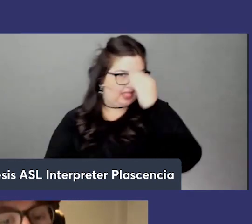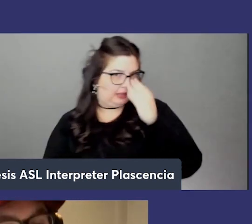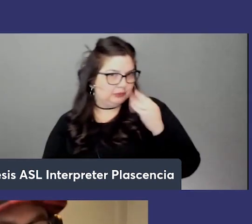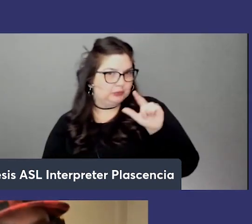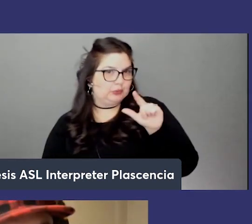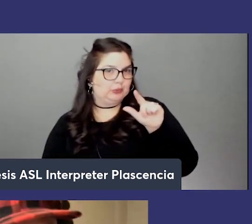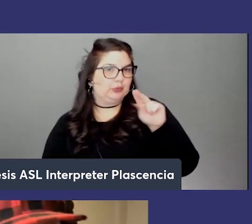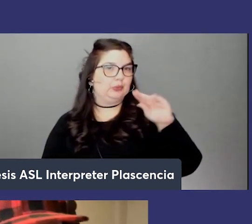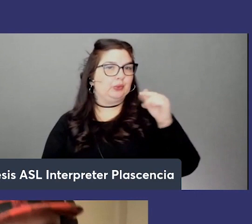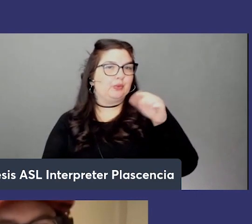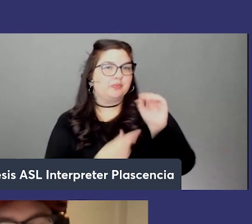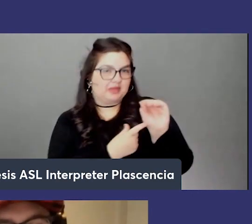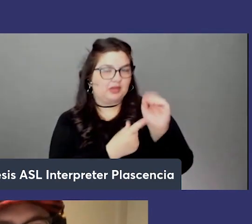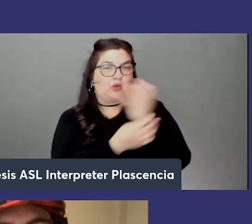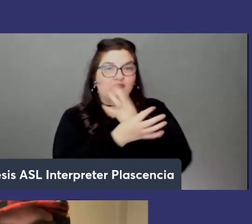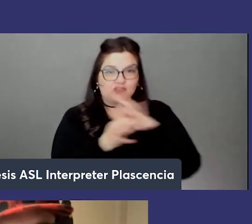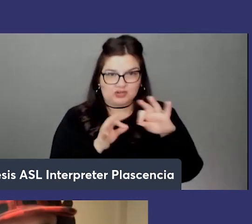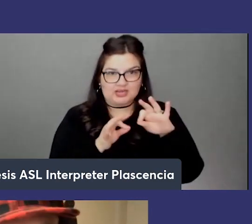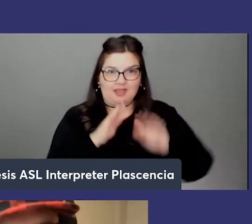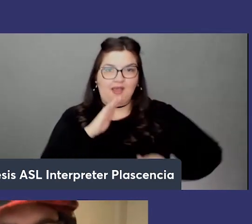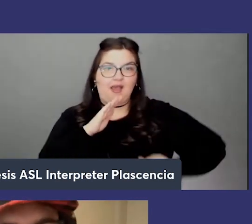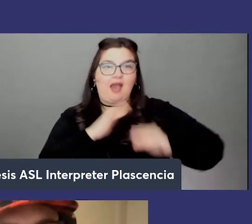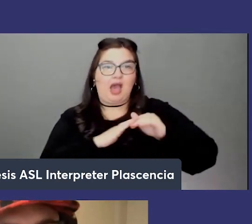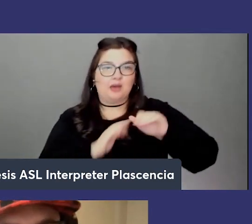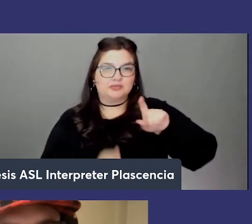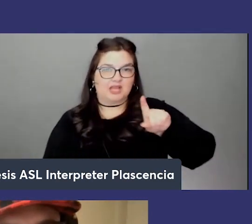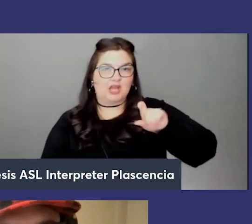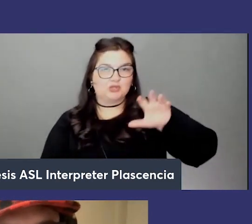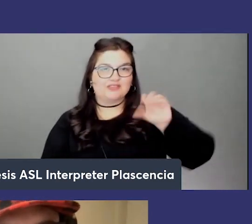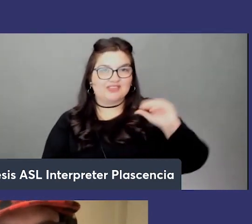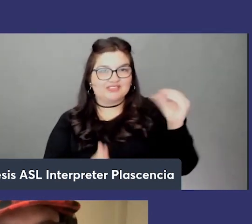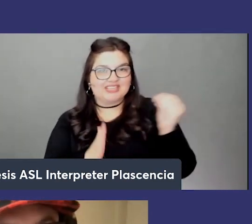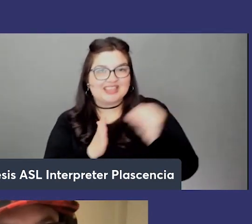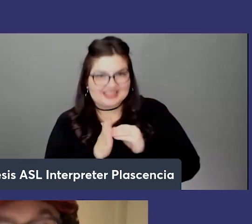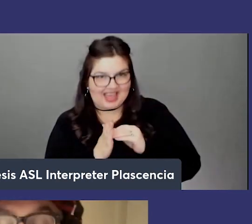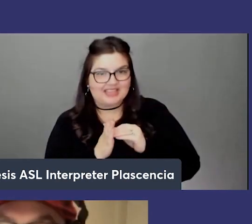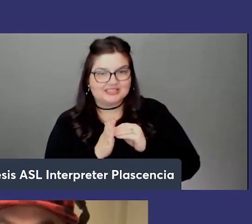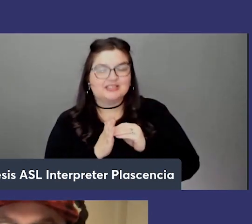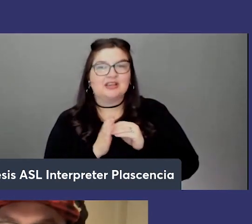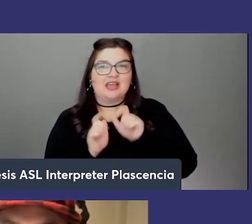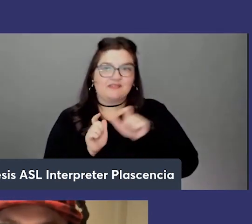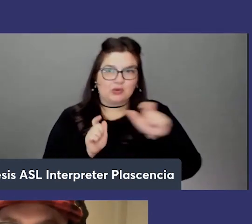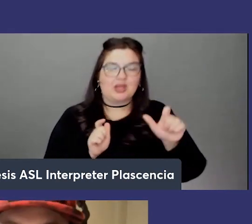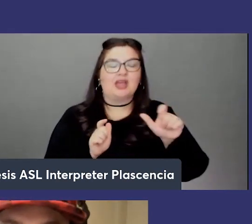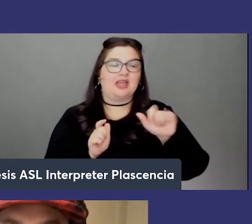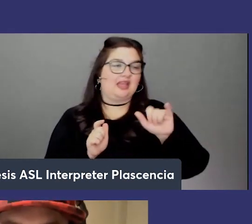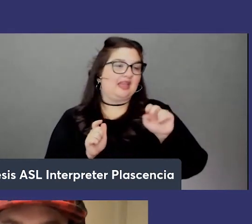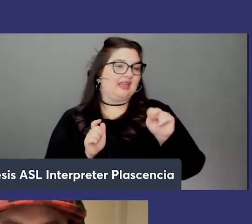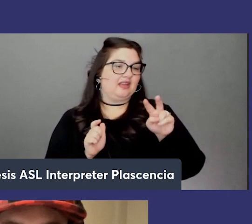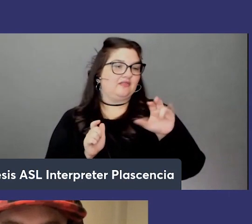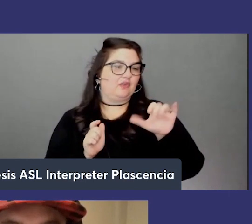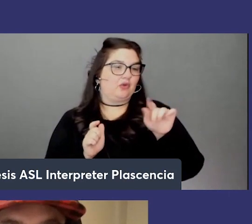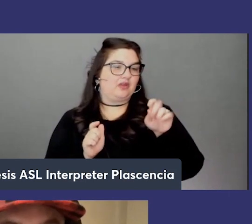for usage up to 150,000 invocations per month. So that's a lot of invocations, so definitely-